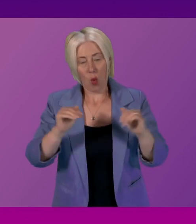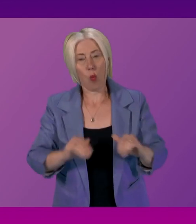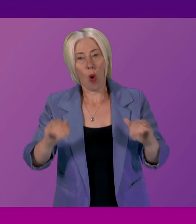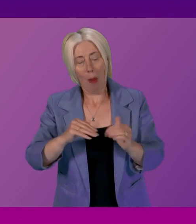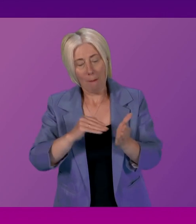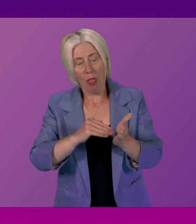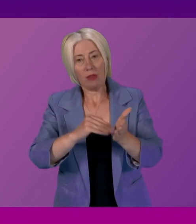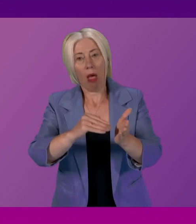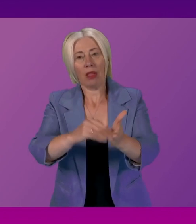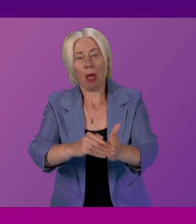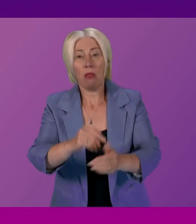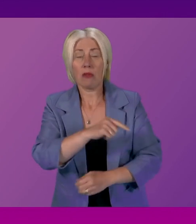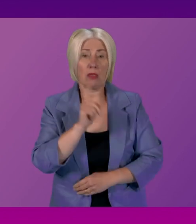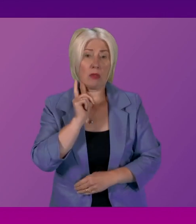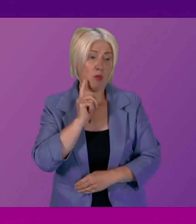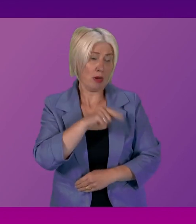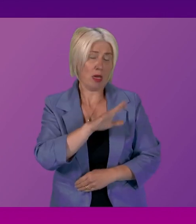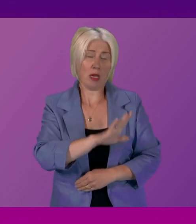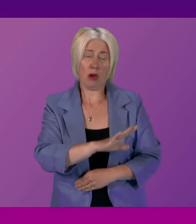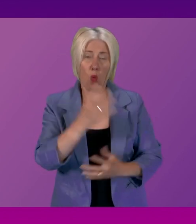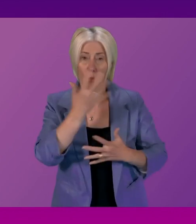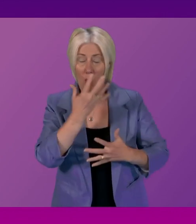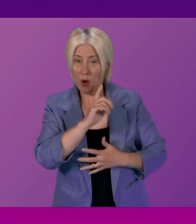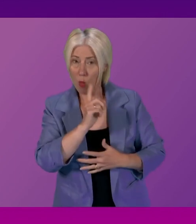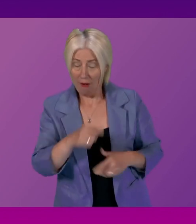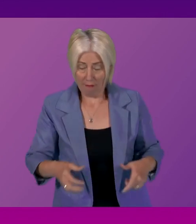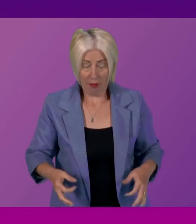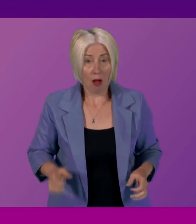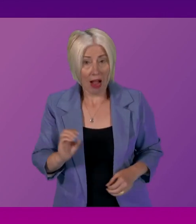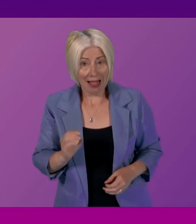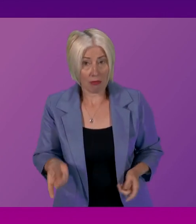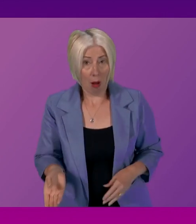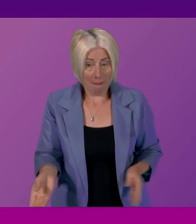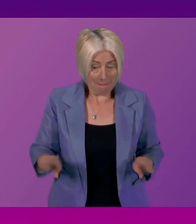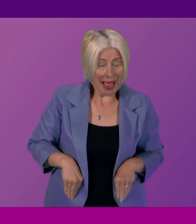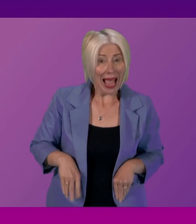Margaret is worried about what happens if her cancer comes back, and she is also worried